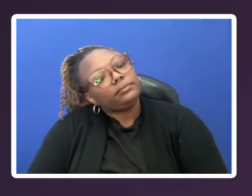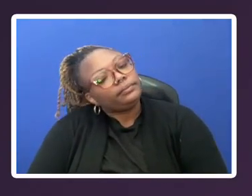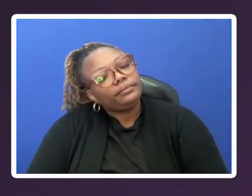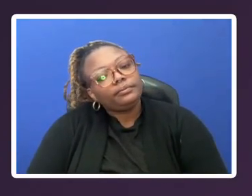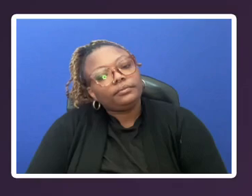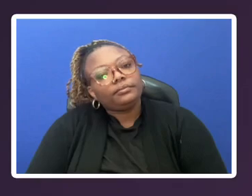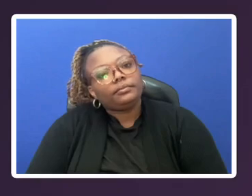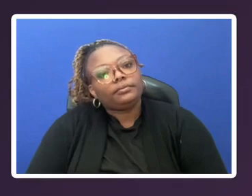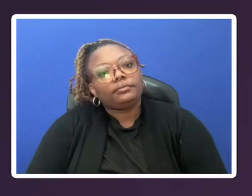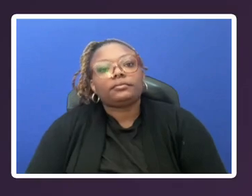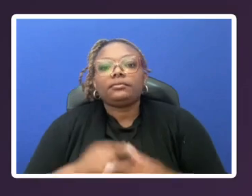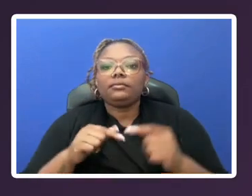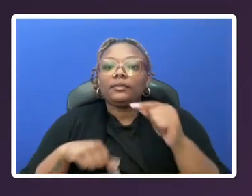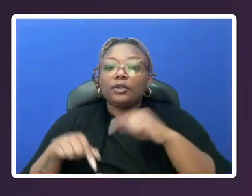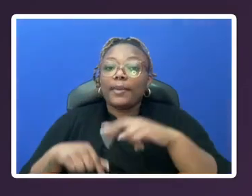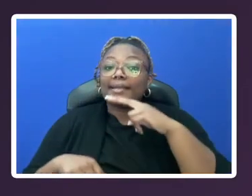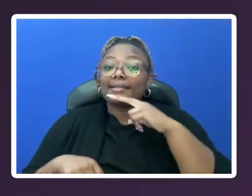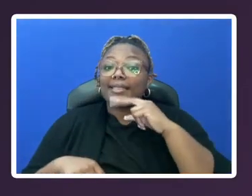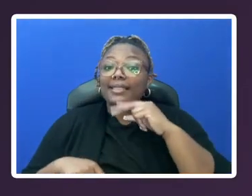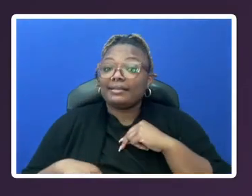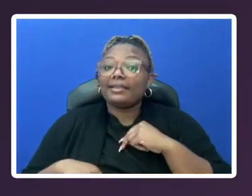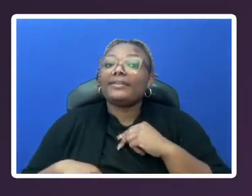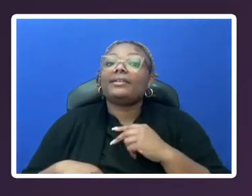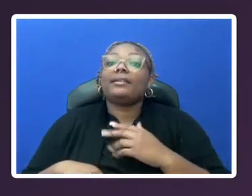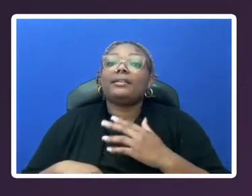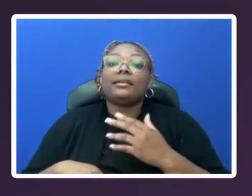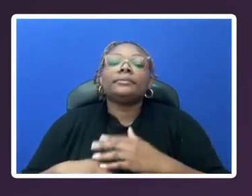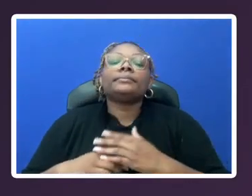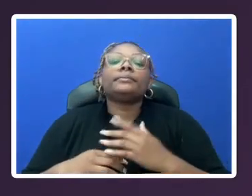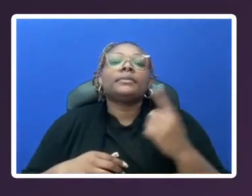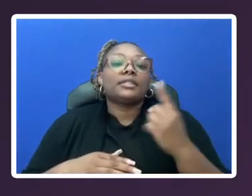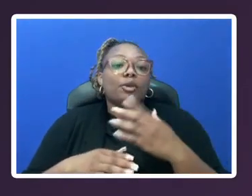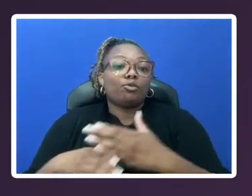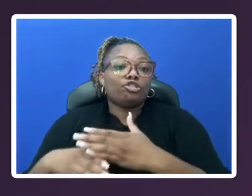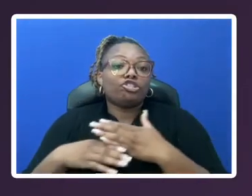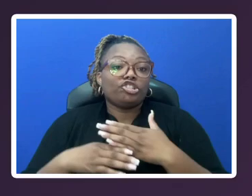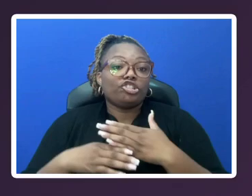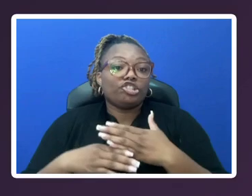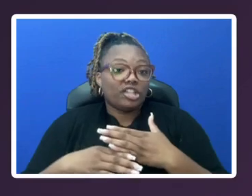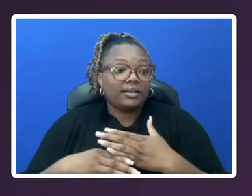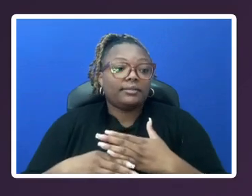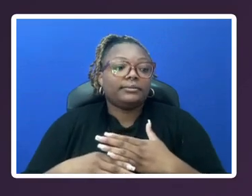someone did share that for their family -- well, she says, "My family celebrates Thanksgiving as a